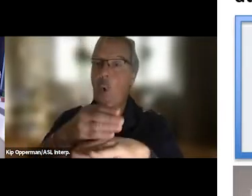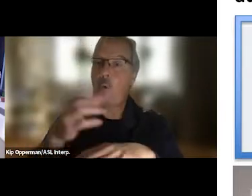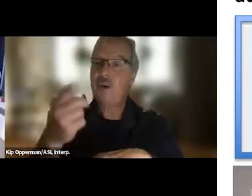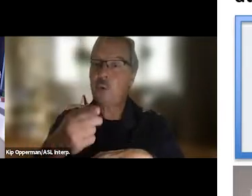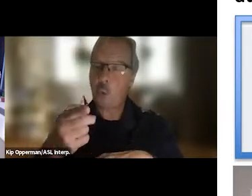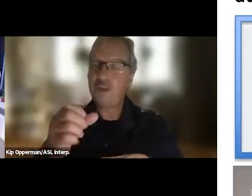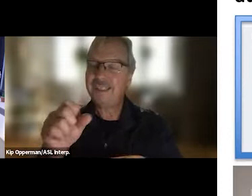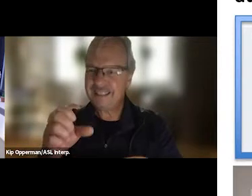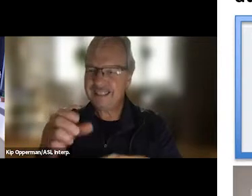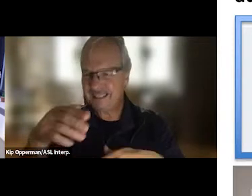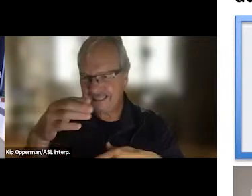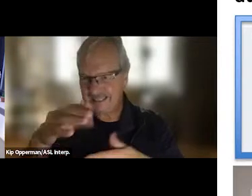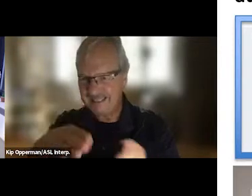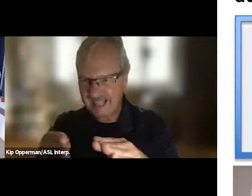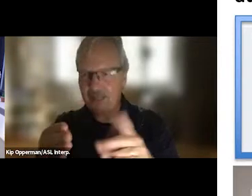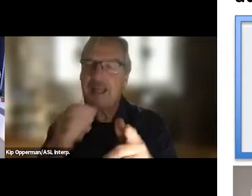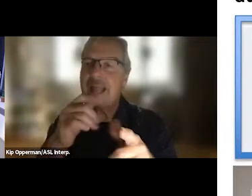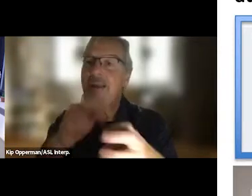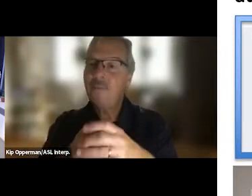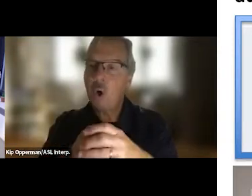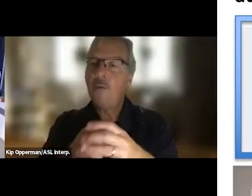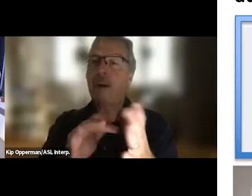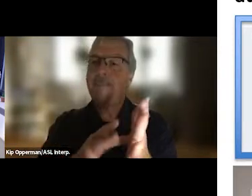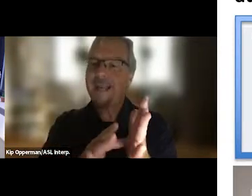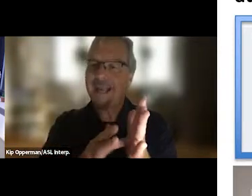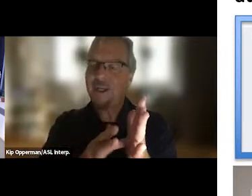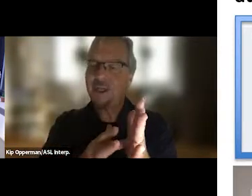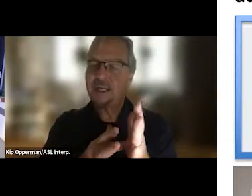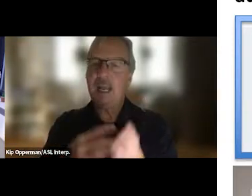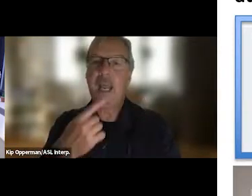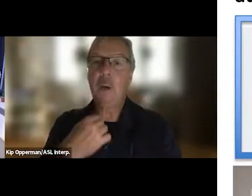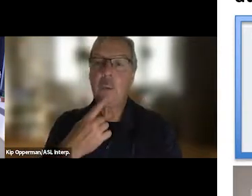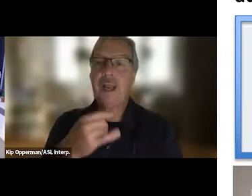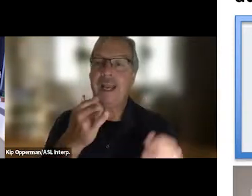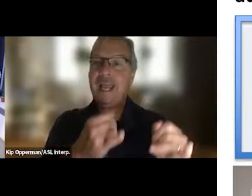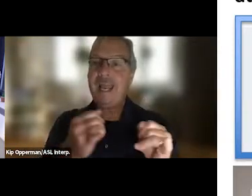for opioid use disorder that does not involve medication. And in red is individuals who are in treatment